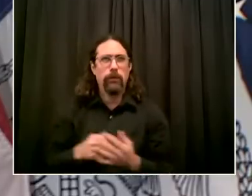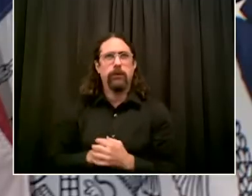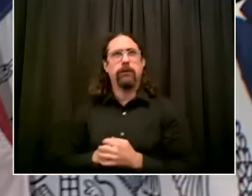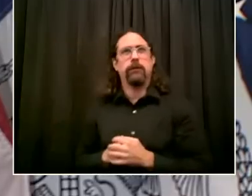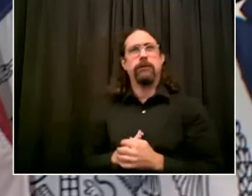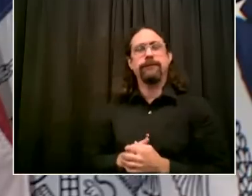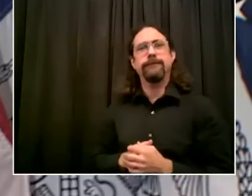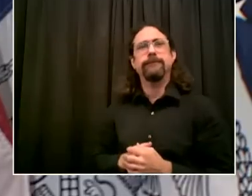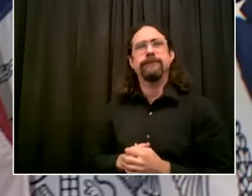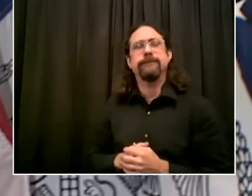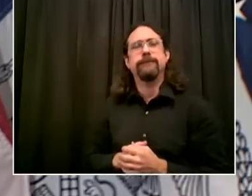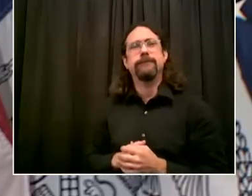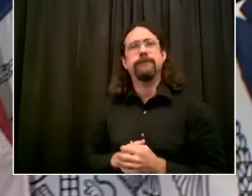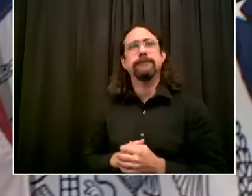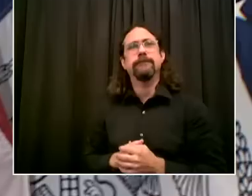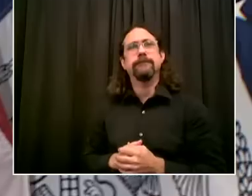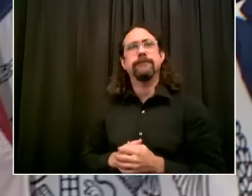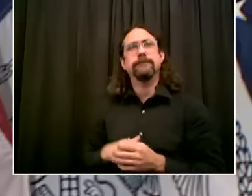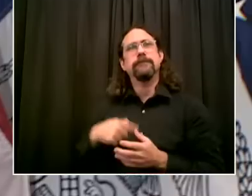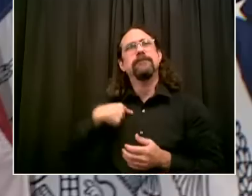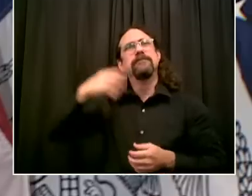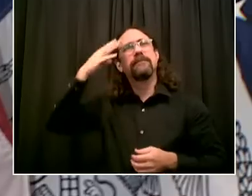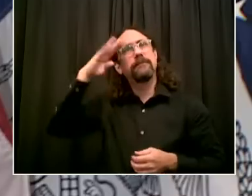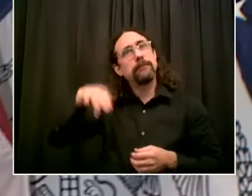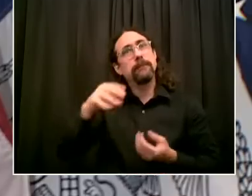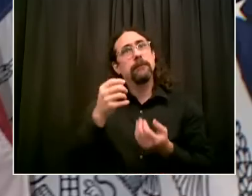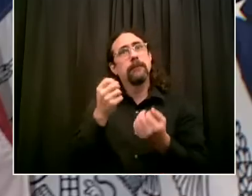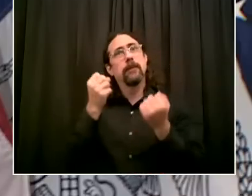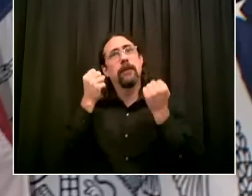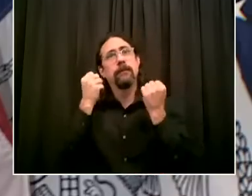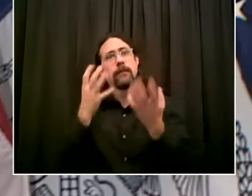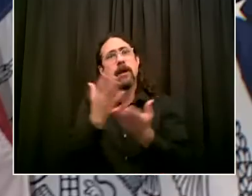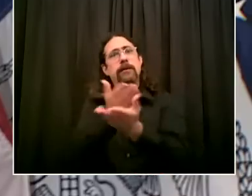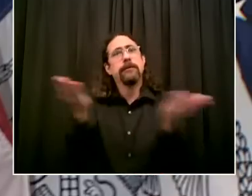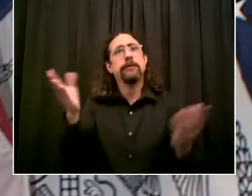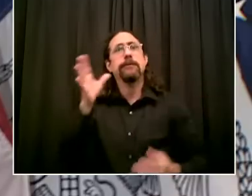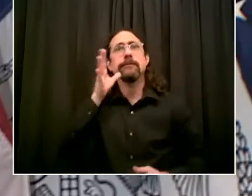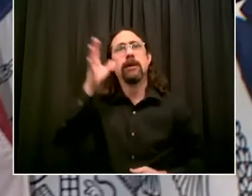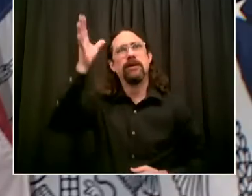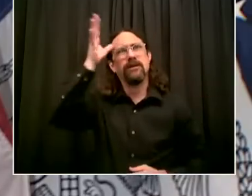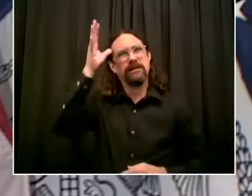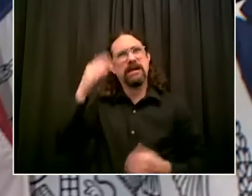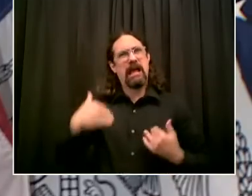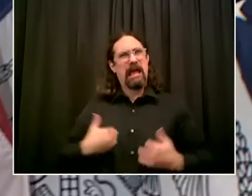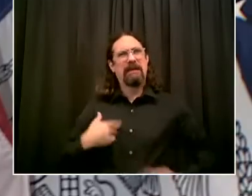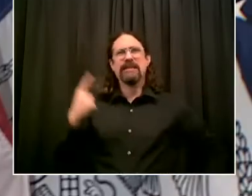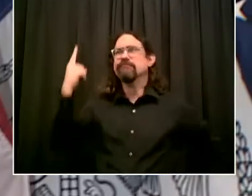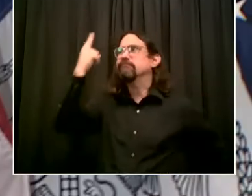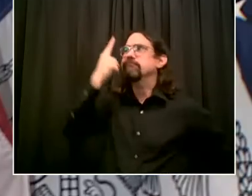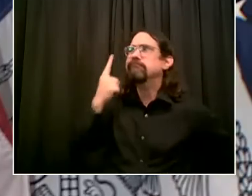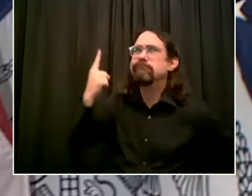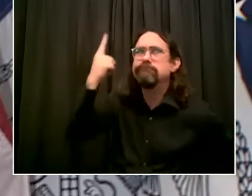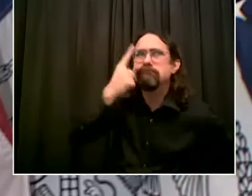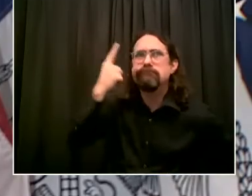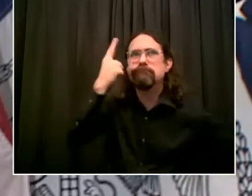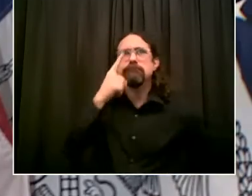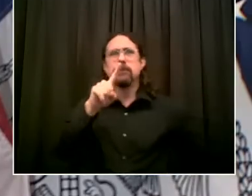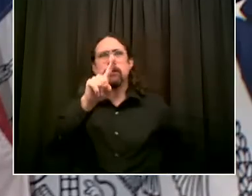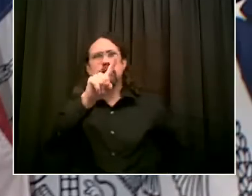HAVE A LOT OF QUESTIONS. GOOD AND IMPORTANT QUESTIONS. WERE RYTININTOG ANSWER THEM AROUND THE WAY. WE WANT TO HAVE OTHER OPPORTUNITIES